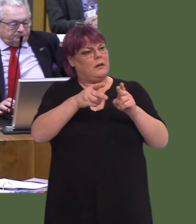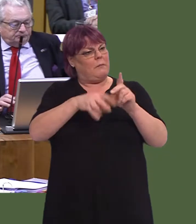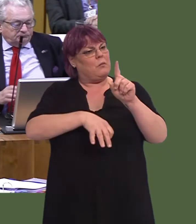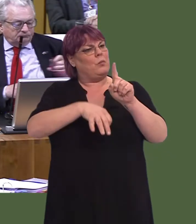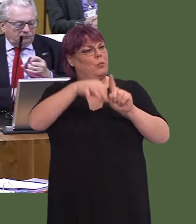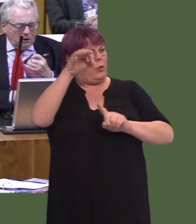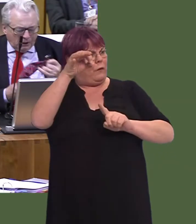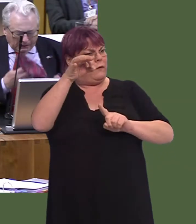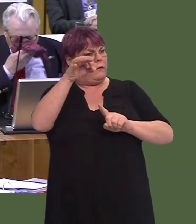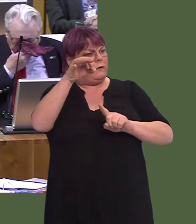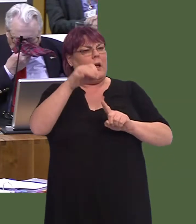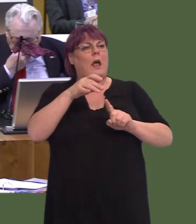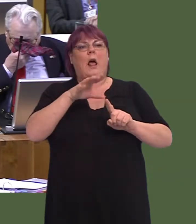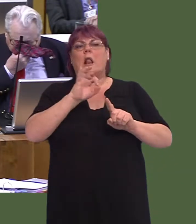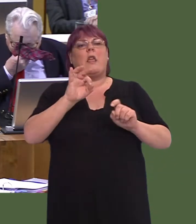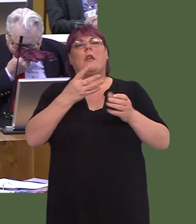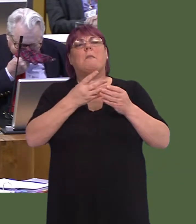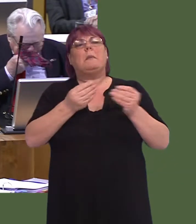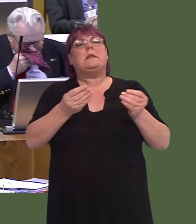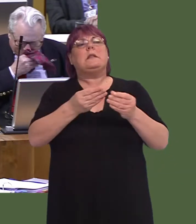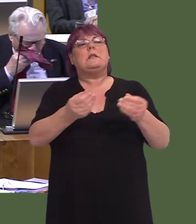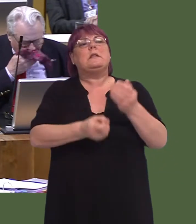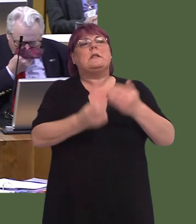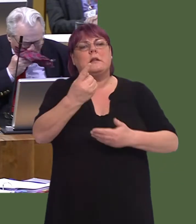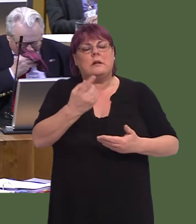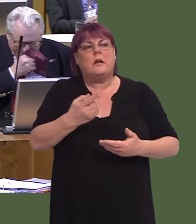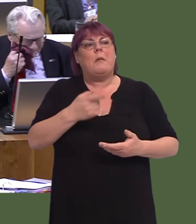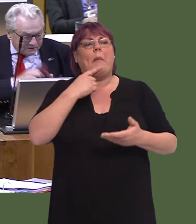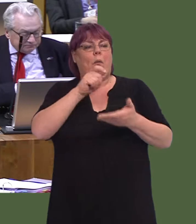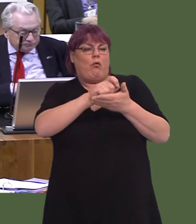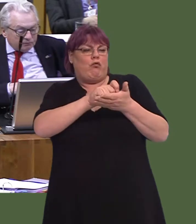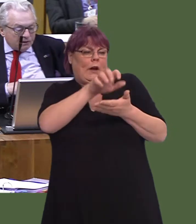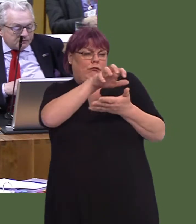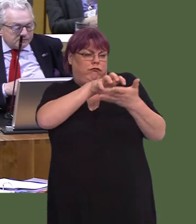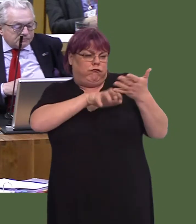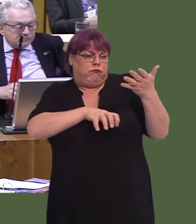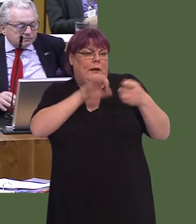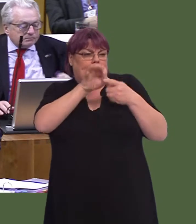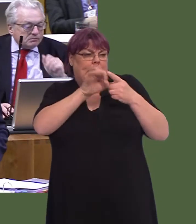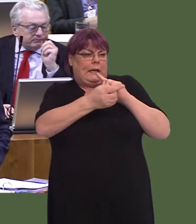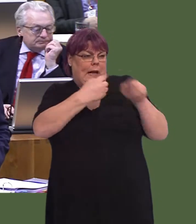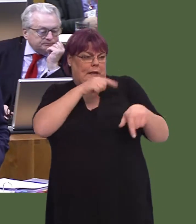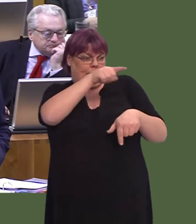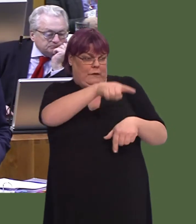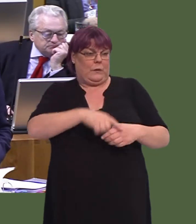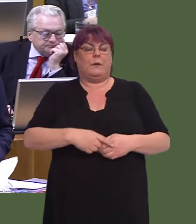nothing falls through the gaps, but I will write to her with an answer, a detailed answer, to her question.